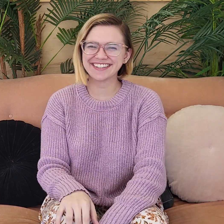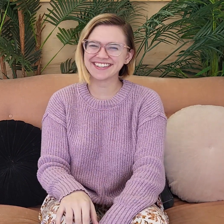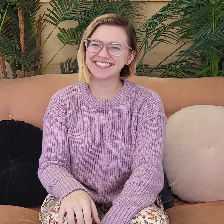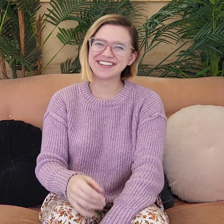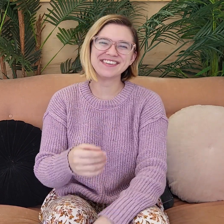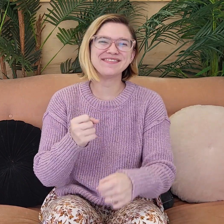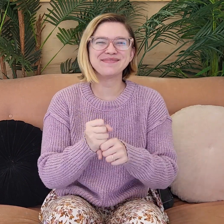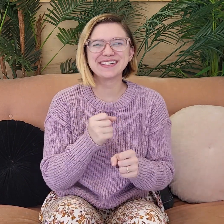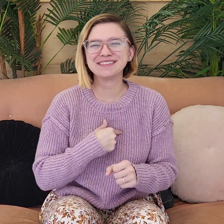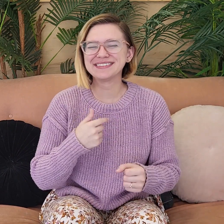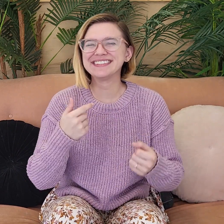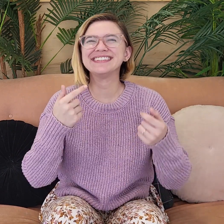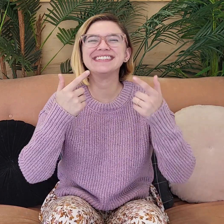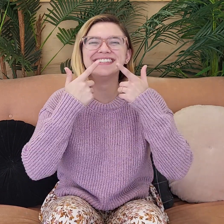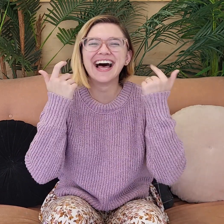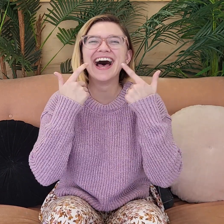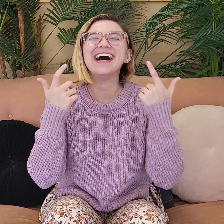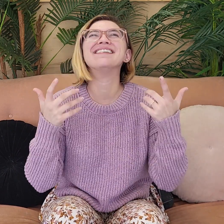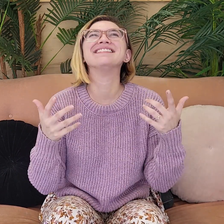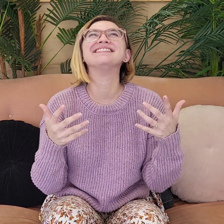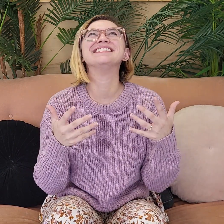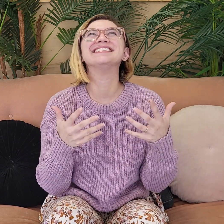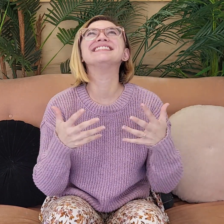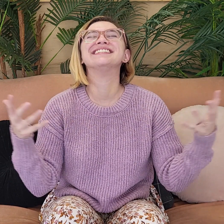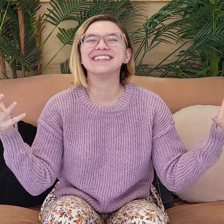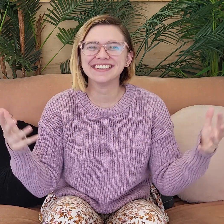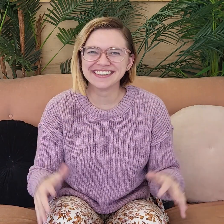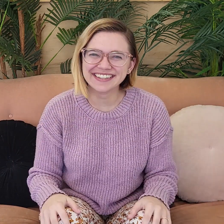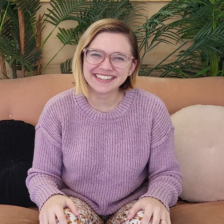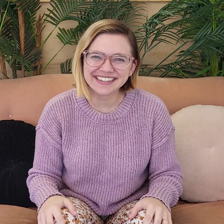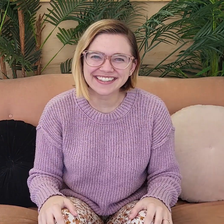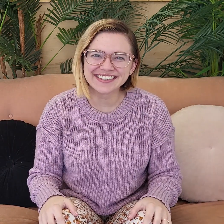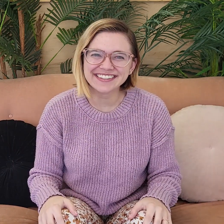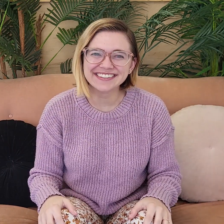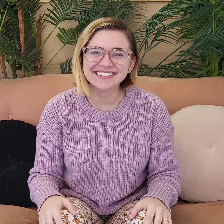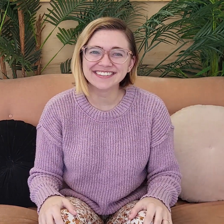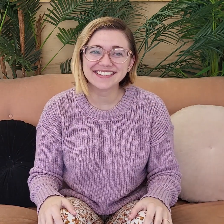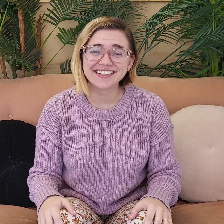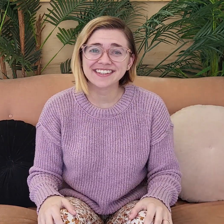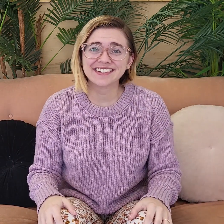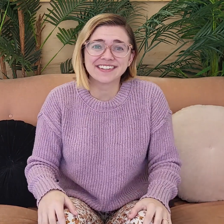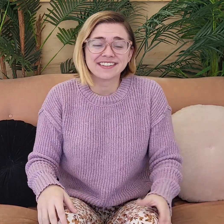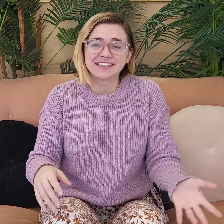just think that just makes me laugh so much. This is just